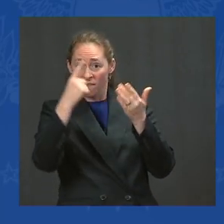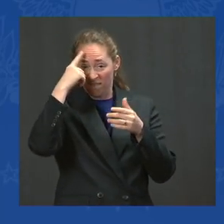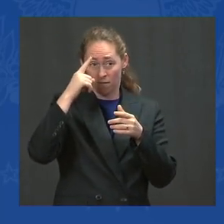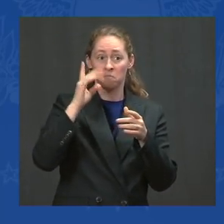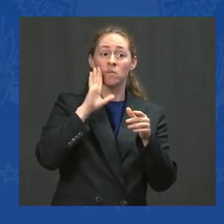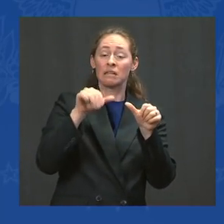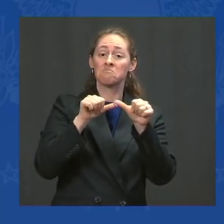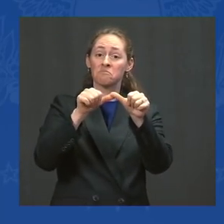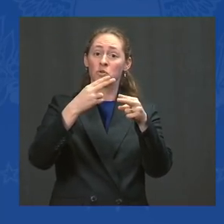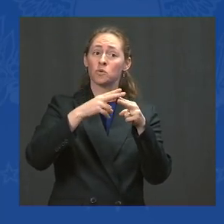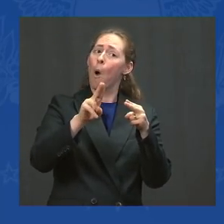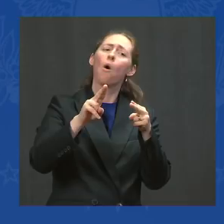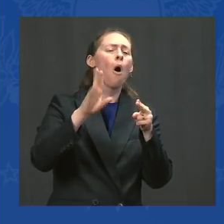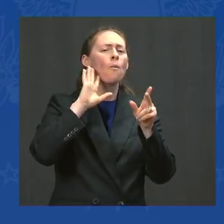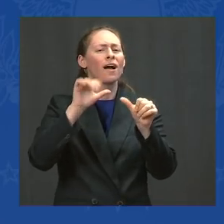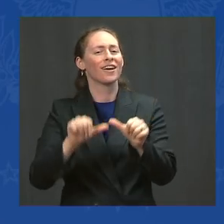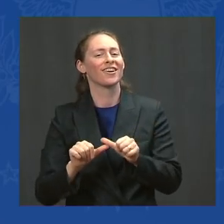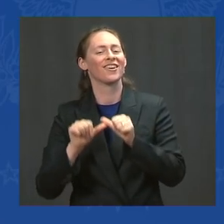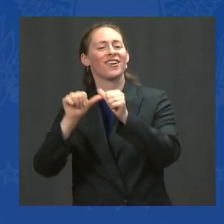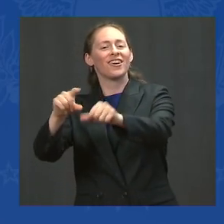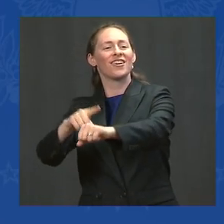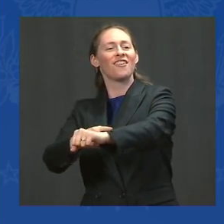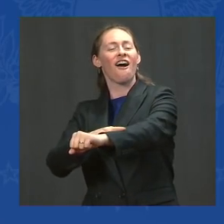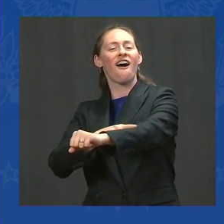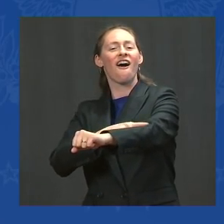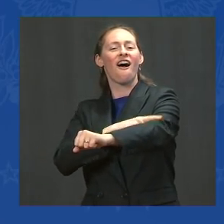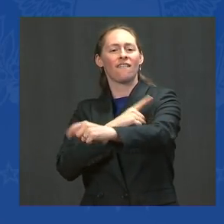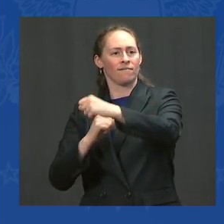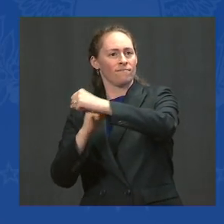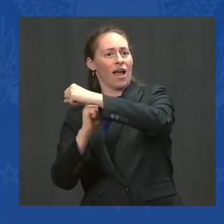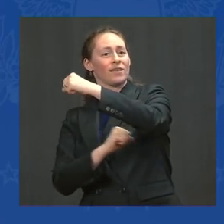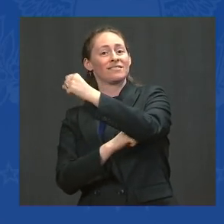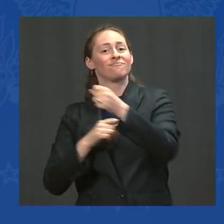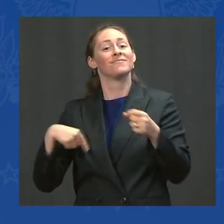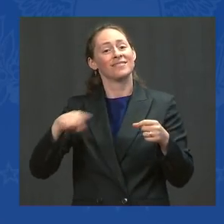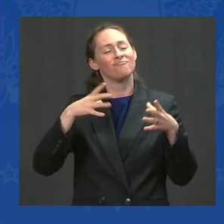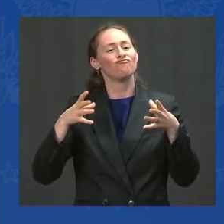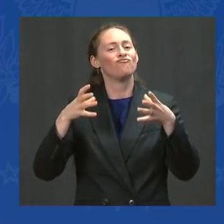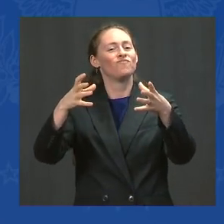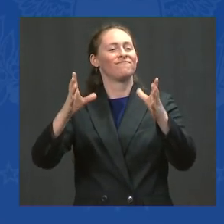that brings everyone along. You know, that's why we designed the American Rescue Plan